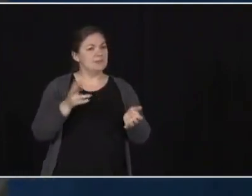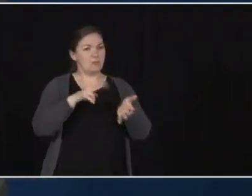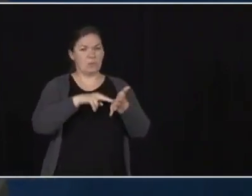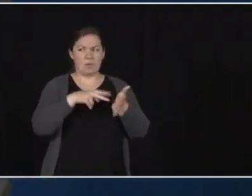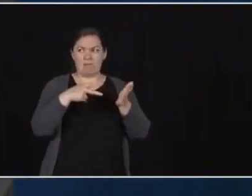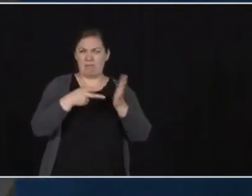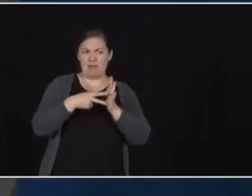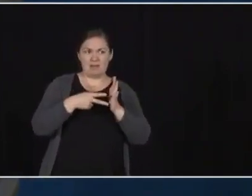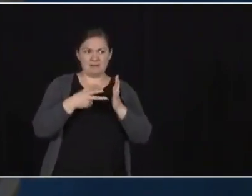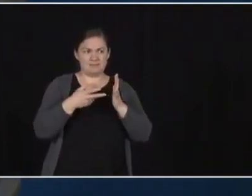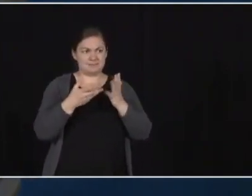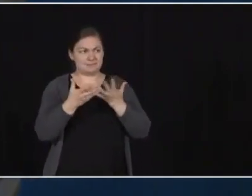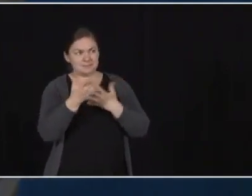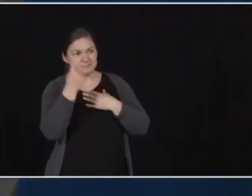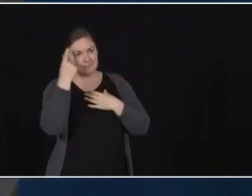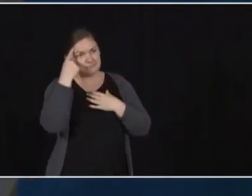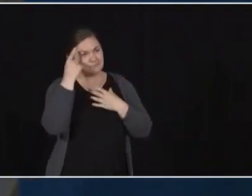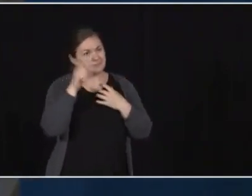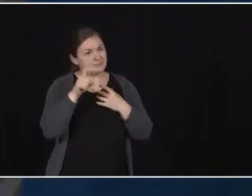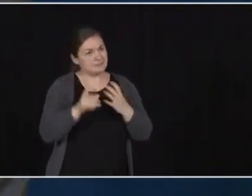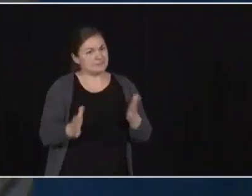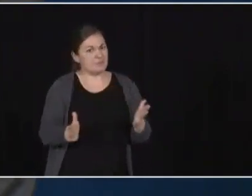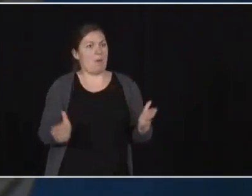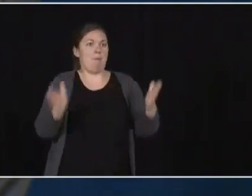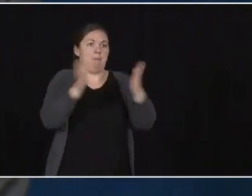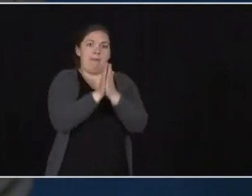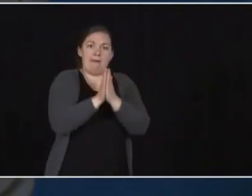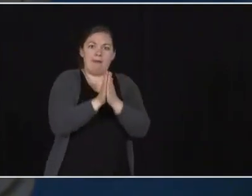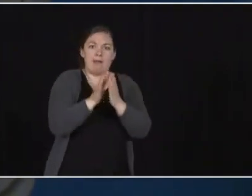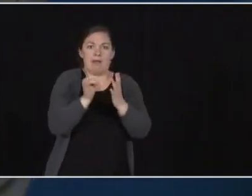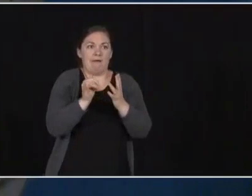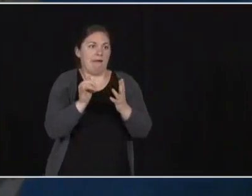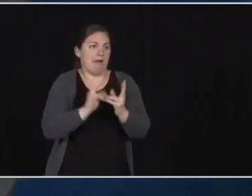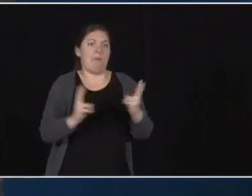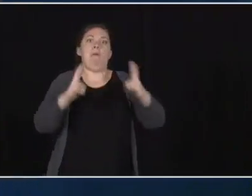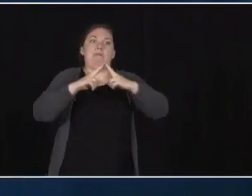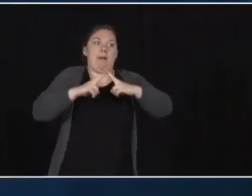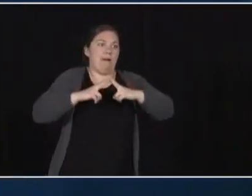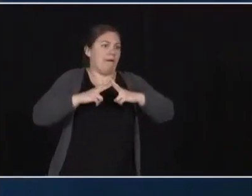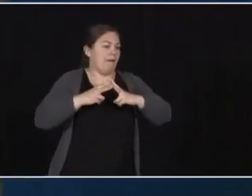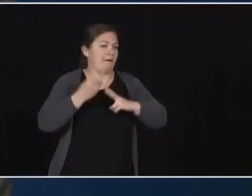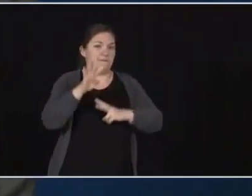Are we looking at double or triple What would be the ballpark be to have to test